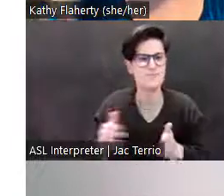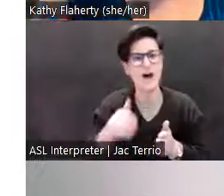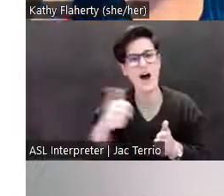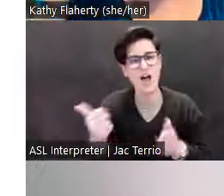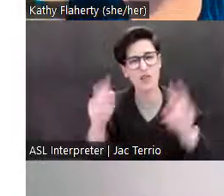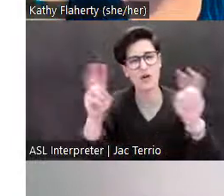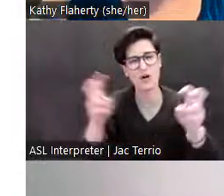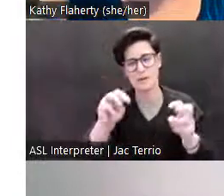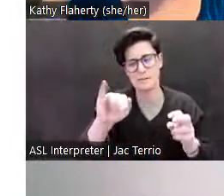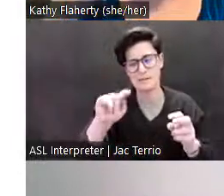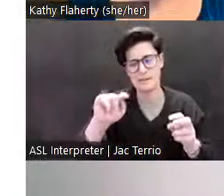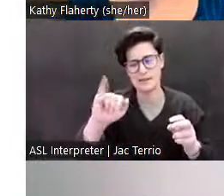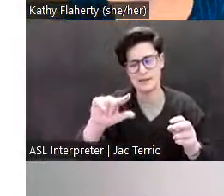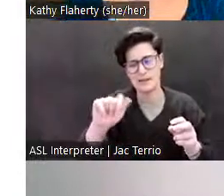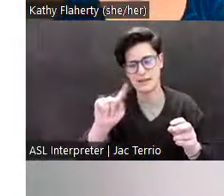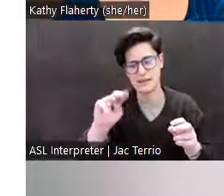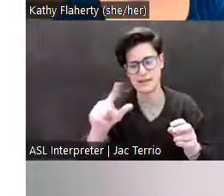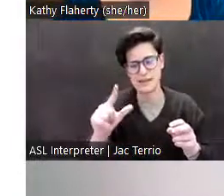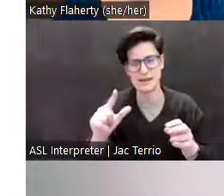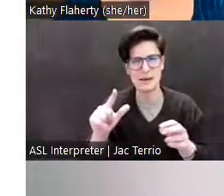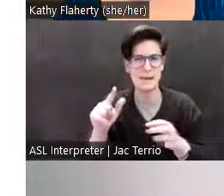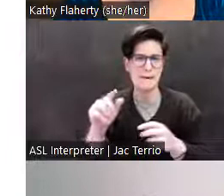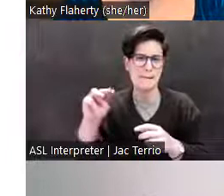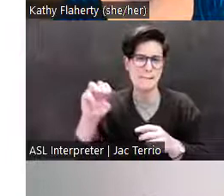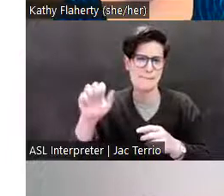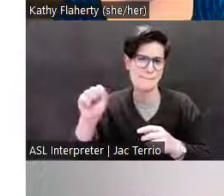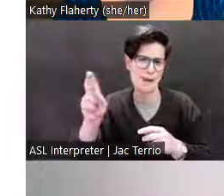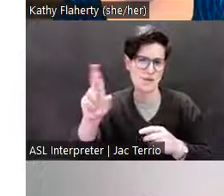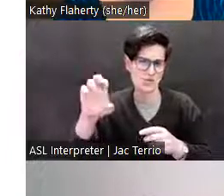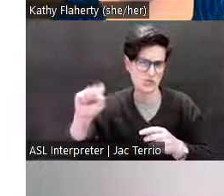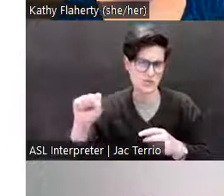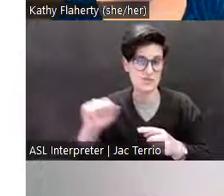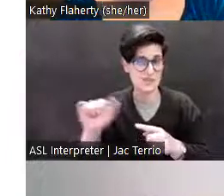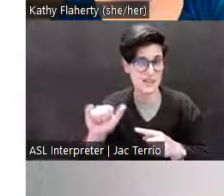eyeglasses. 15:24:07 Okay, and the court. The new version